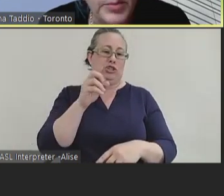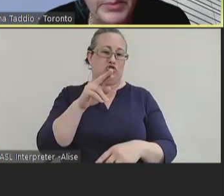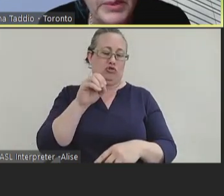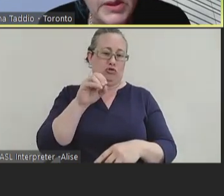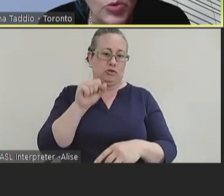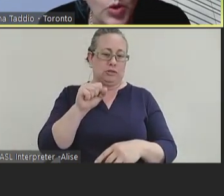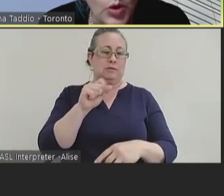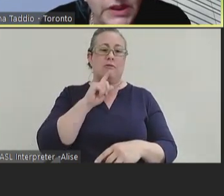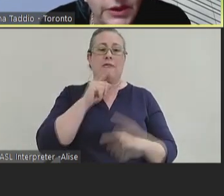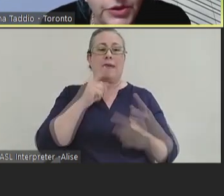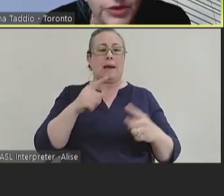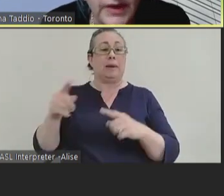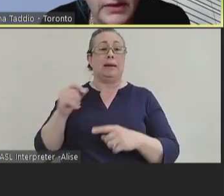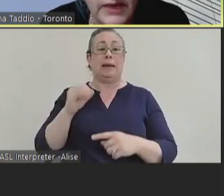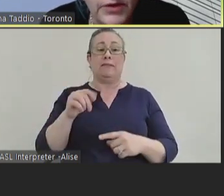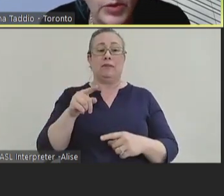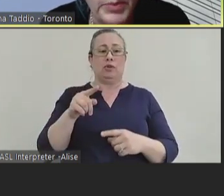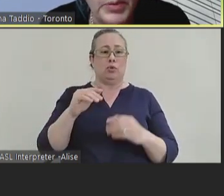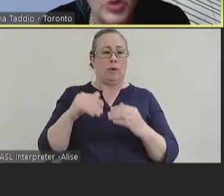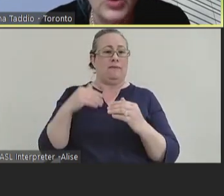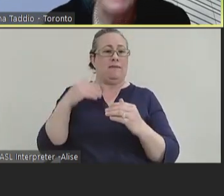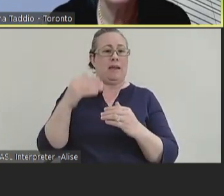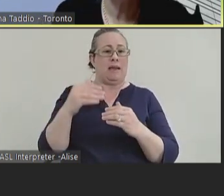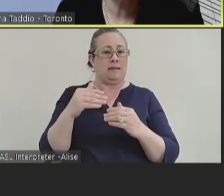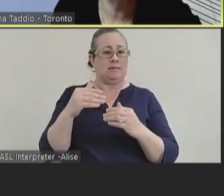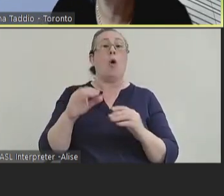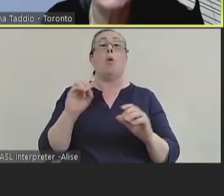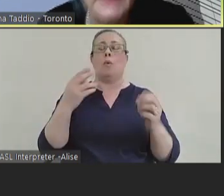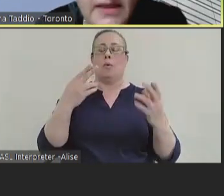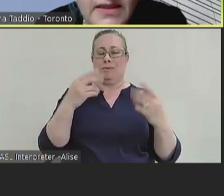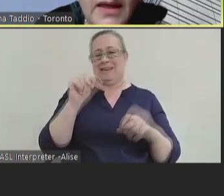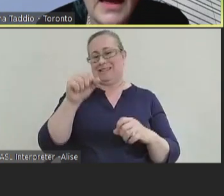there might be some quotes here too, I think, from what people, oh, yeah, first I have this. Yes,